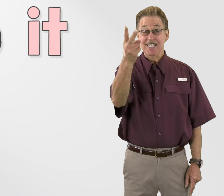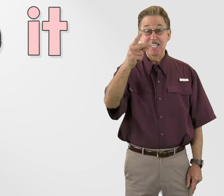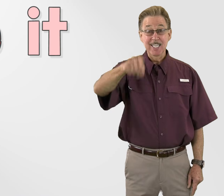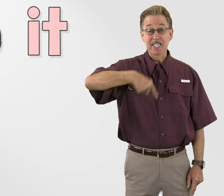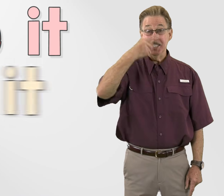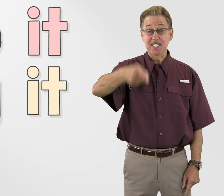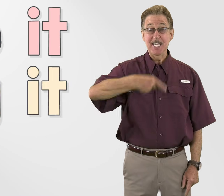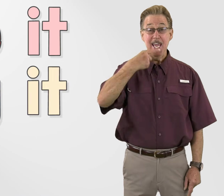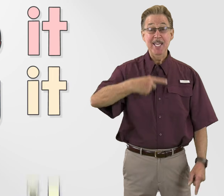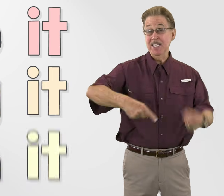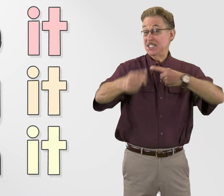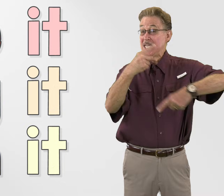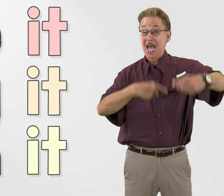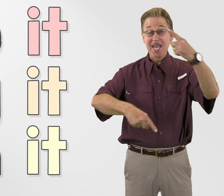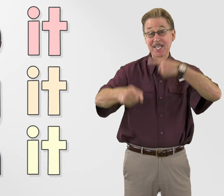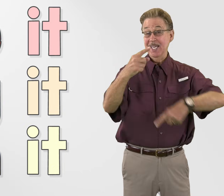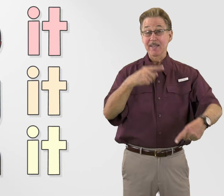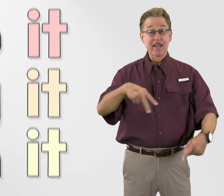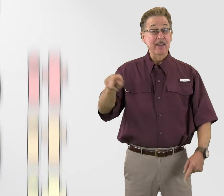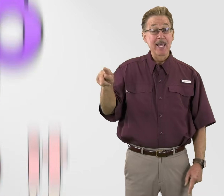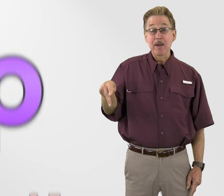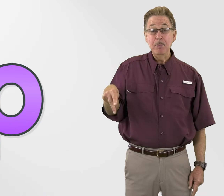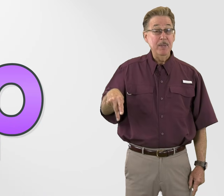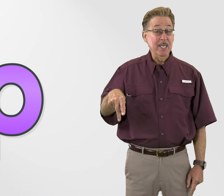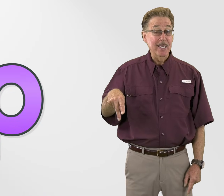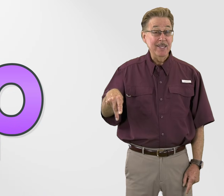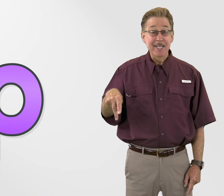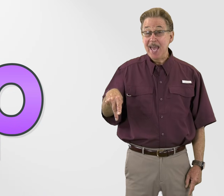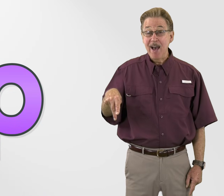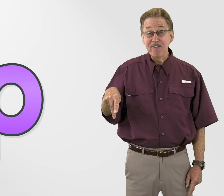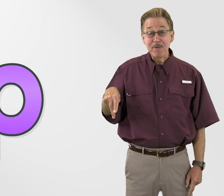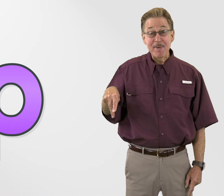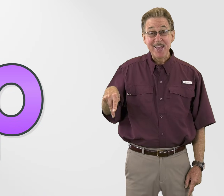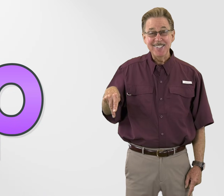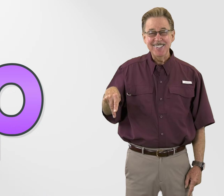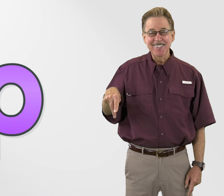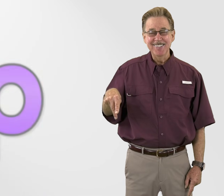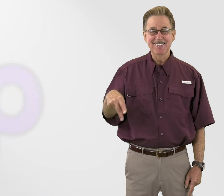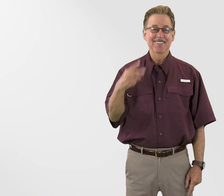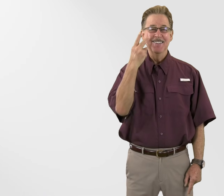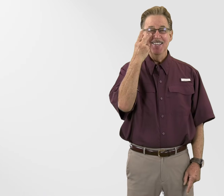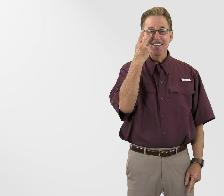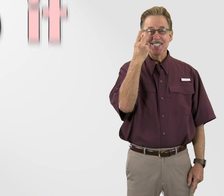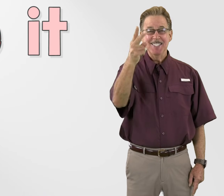See it, Say it, Sign it Letter P p in the alphabet